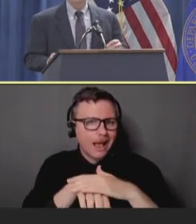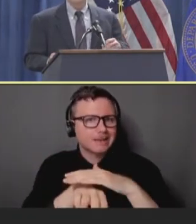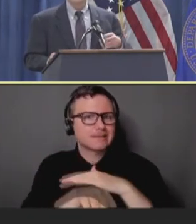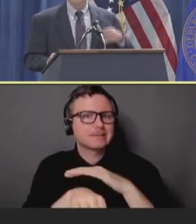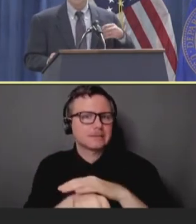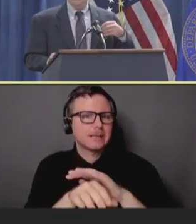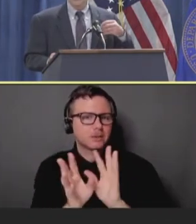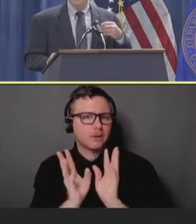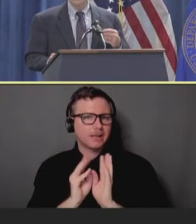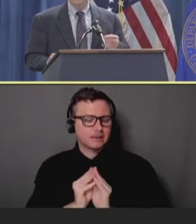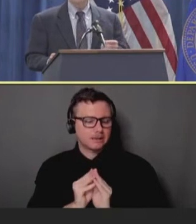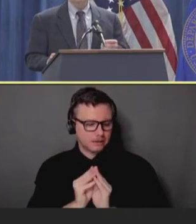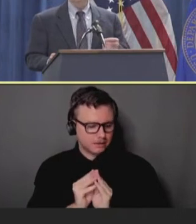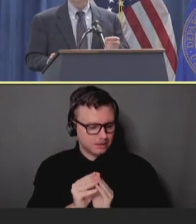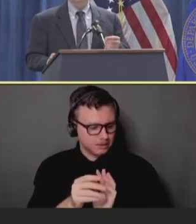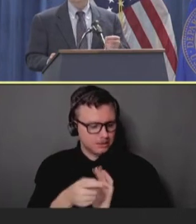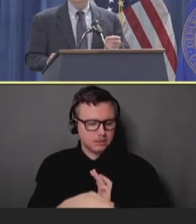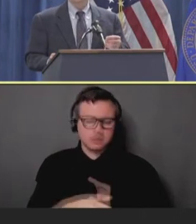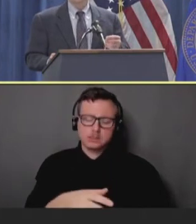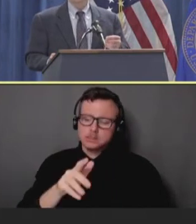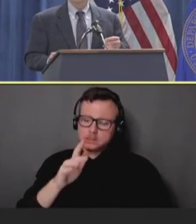They were annoying.